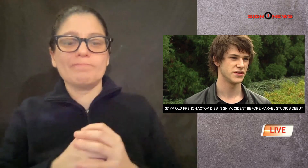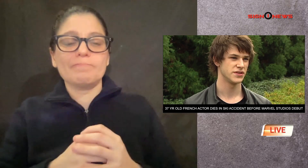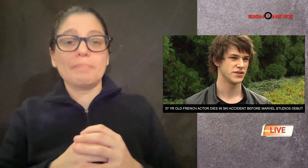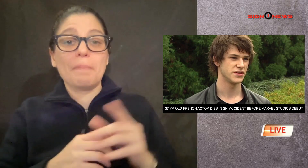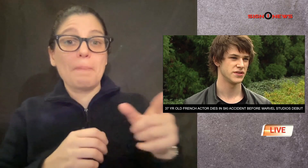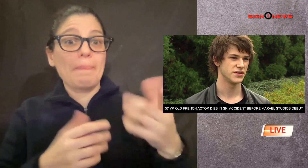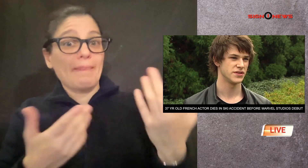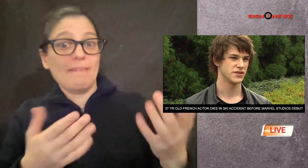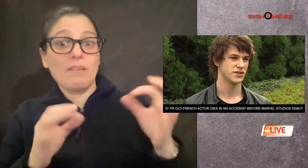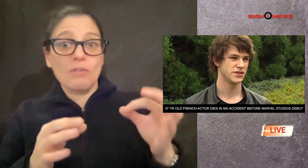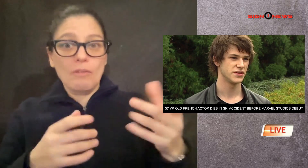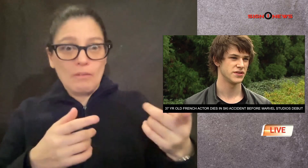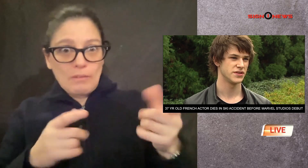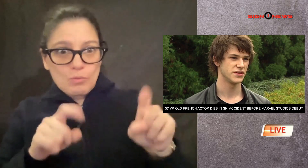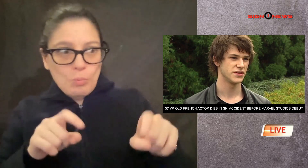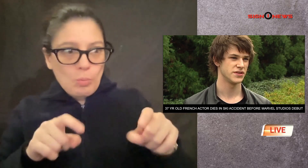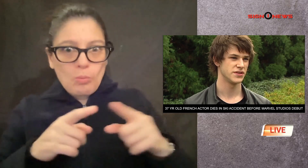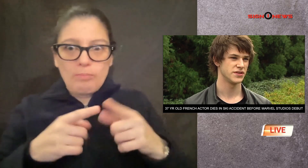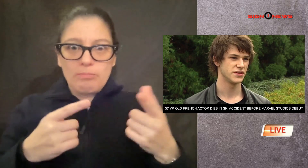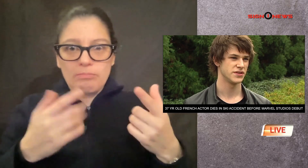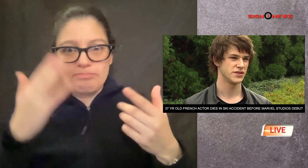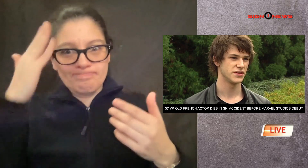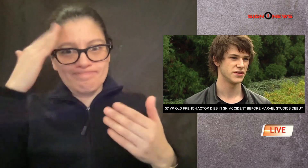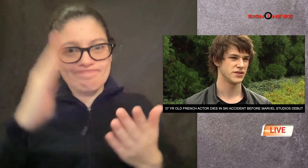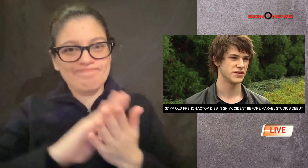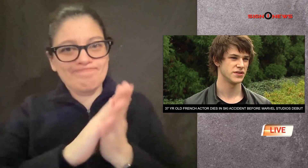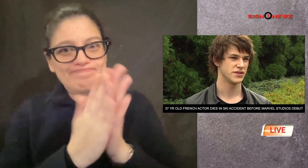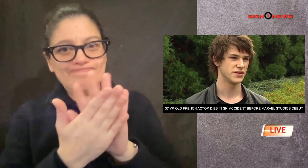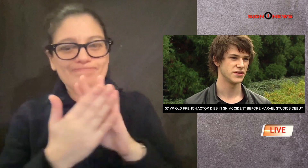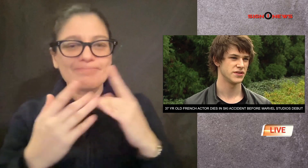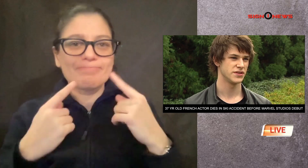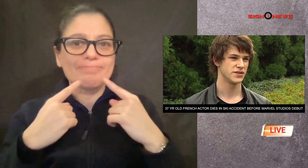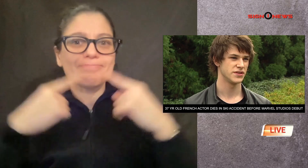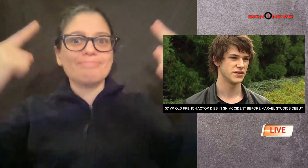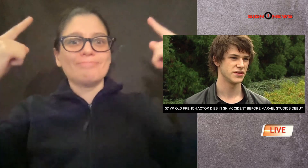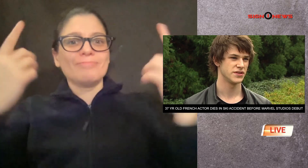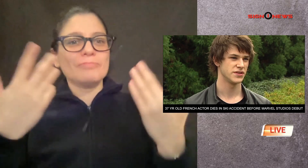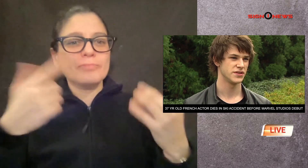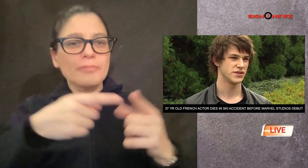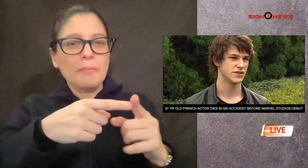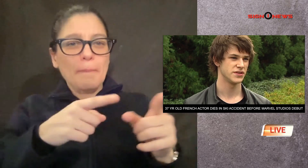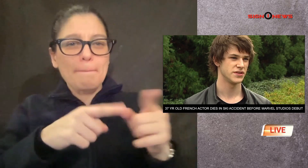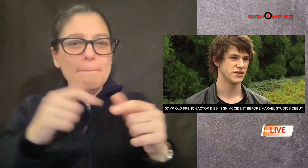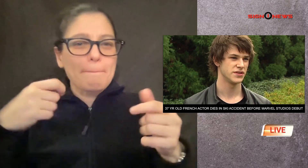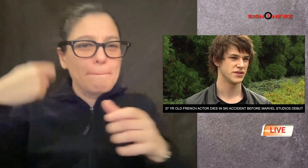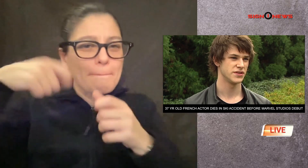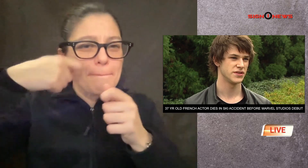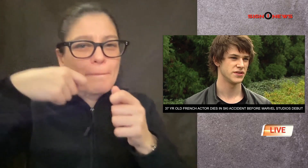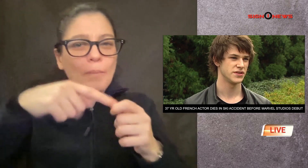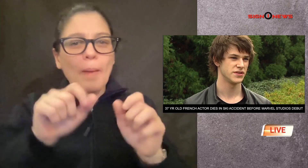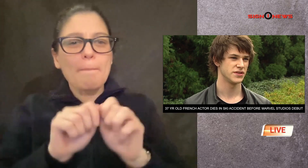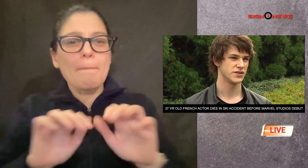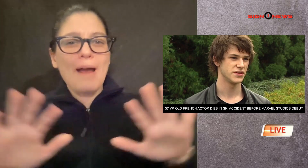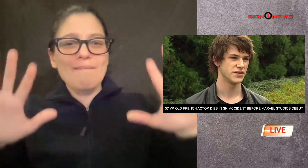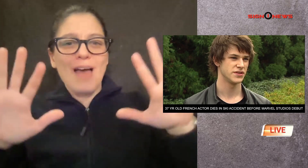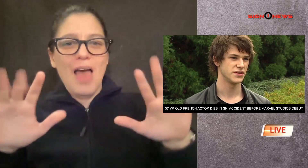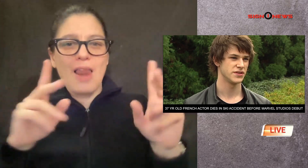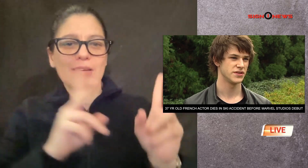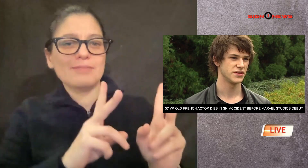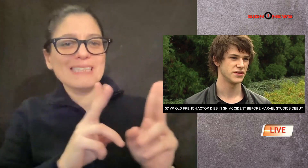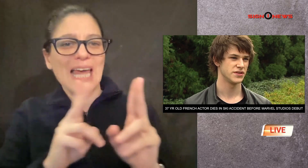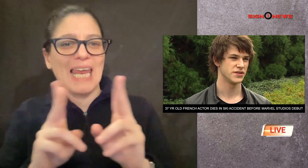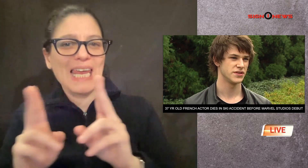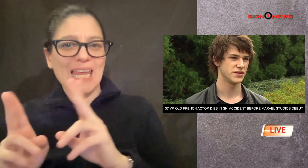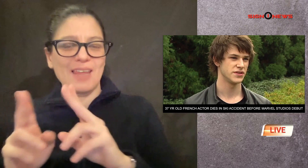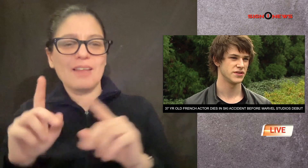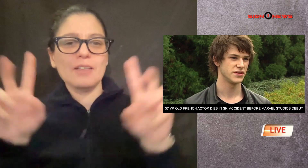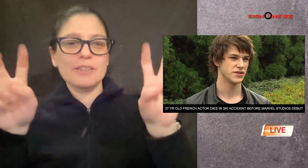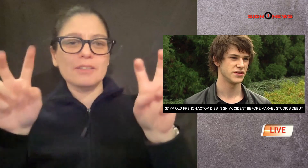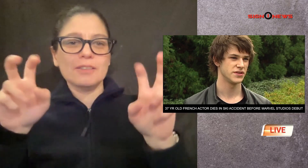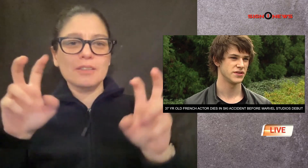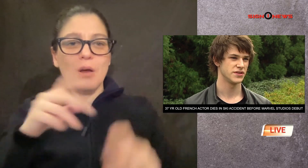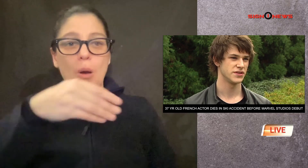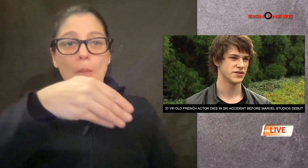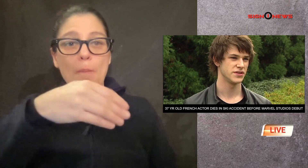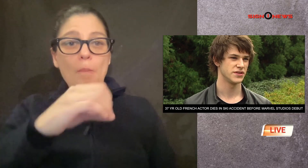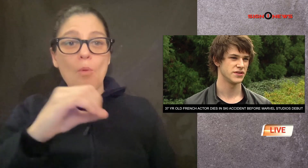in a ski accident he died just a few months before he was supposed